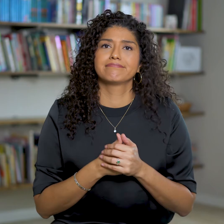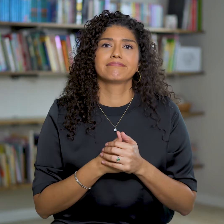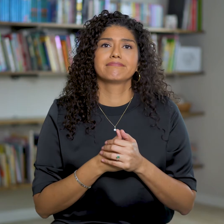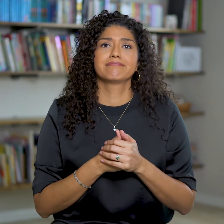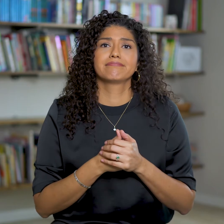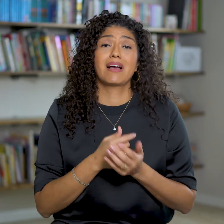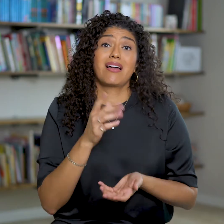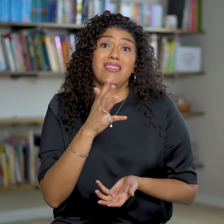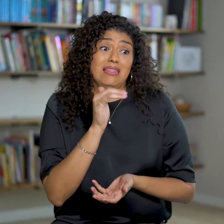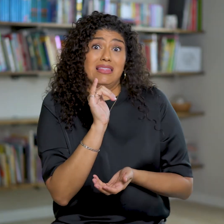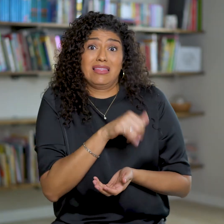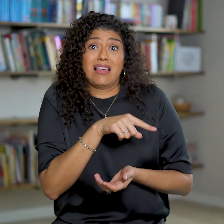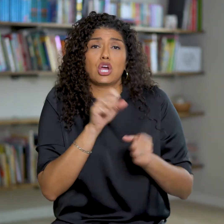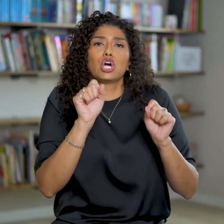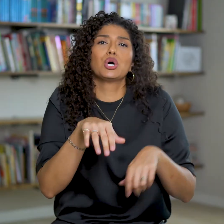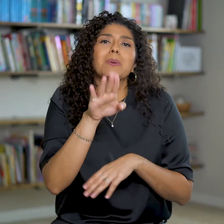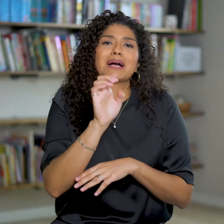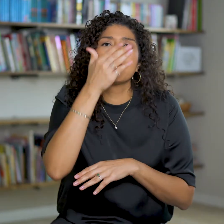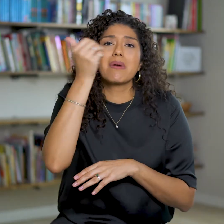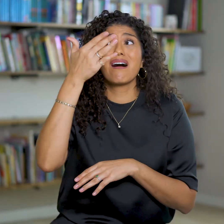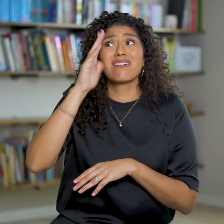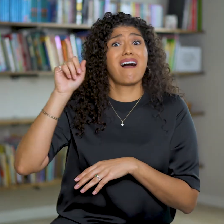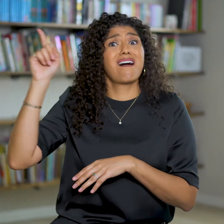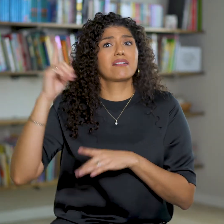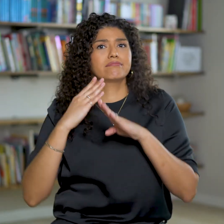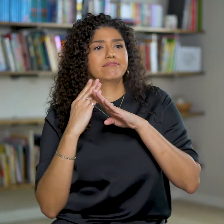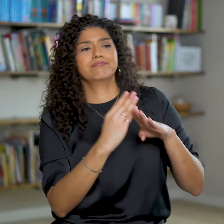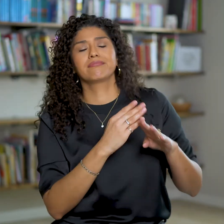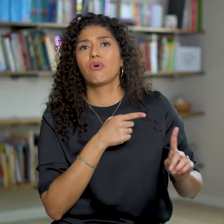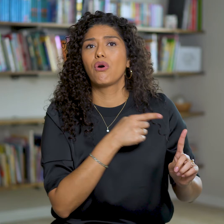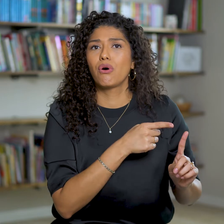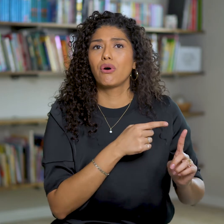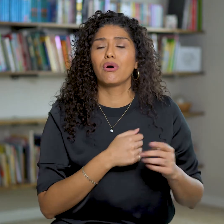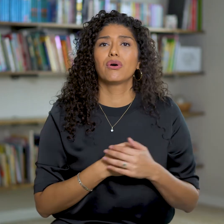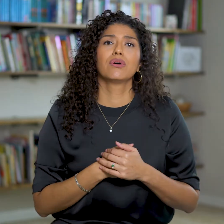This could be because God thwarted her,